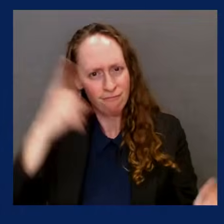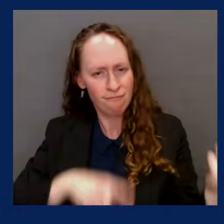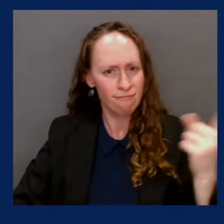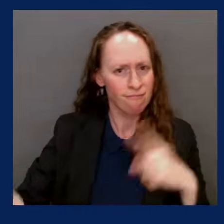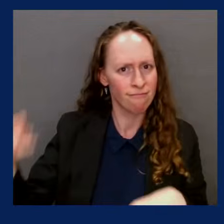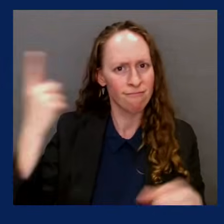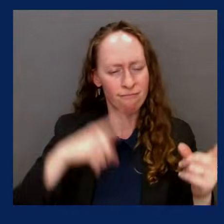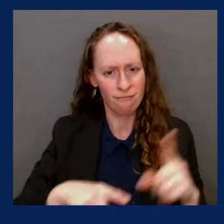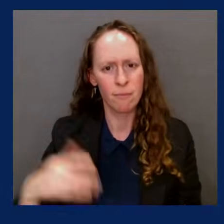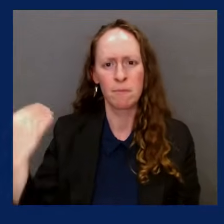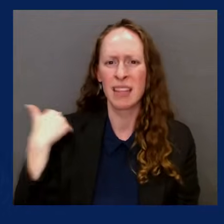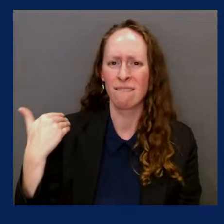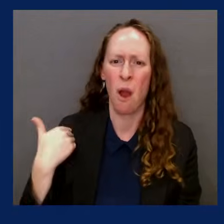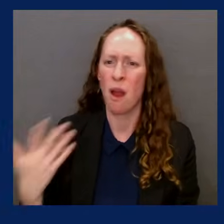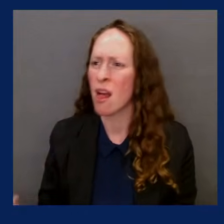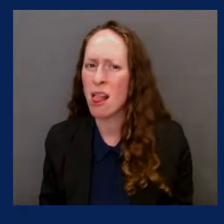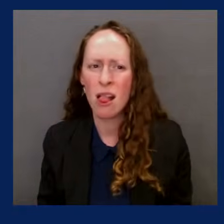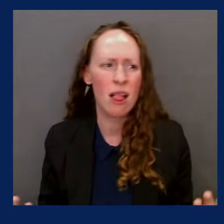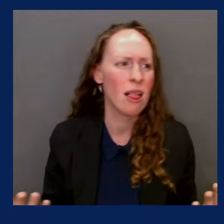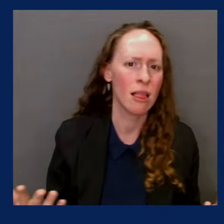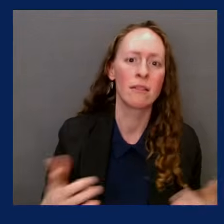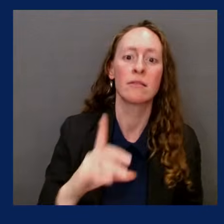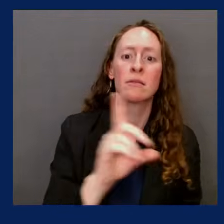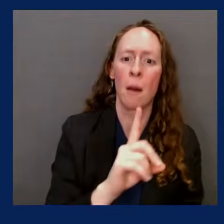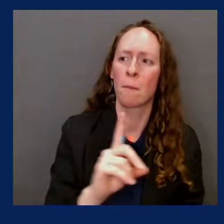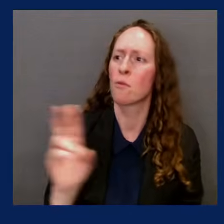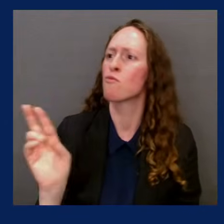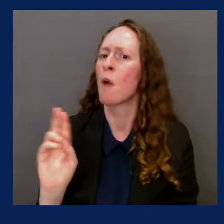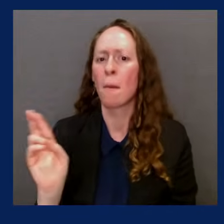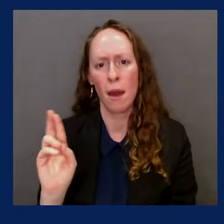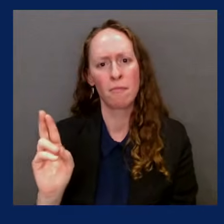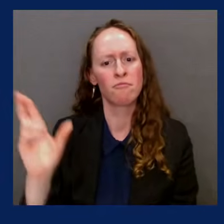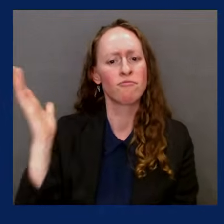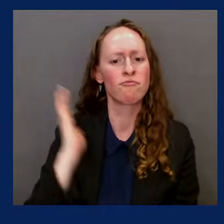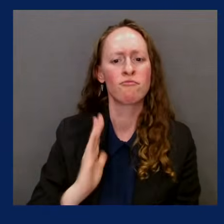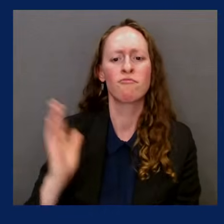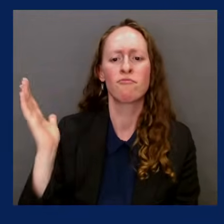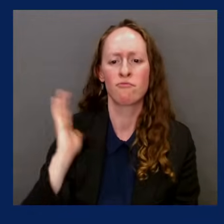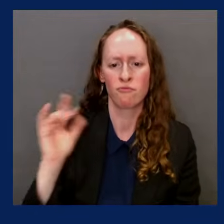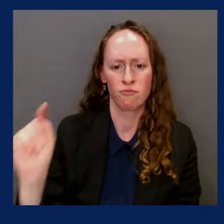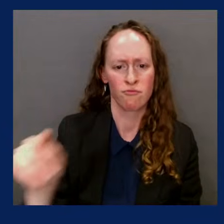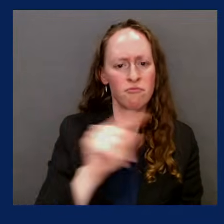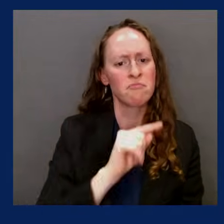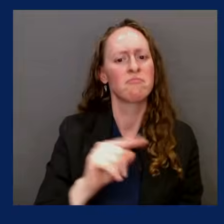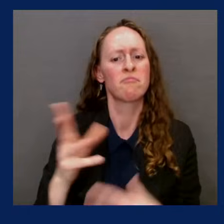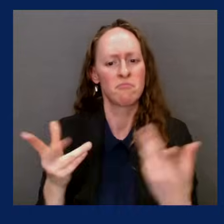the response around the free world was, "This is a very, very good thing. A very good thing."